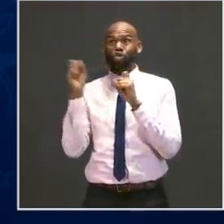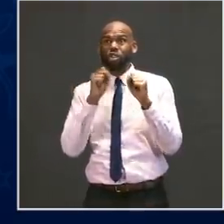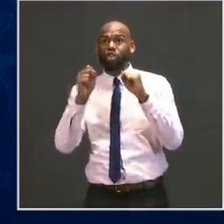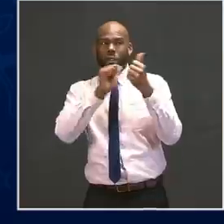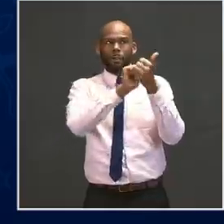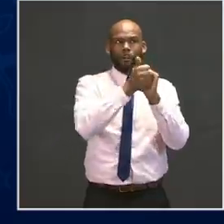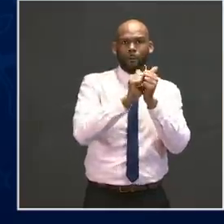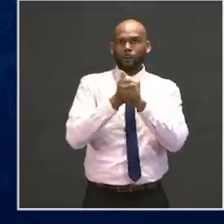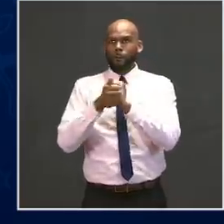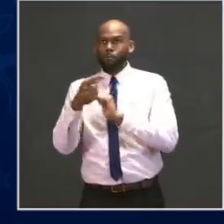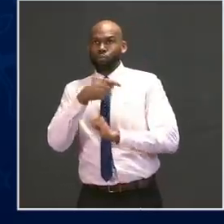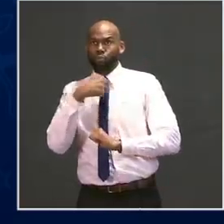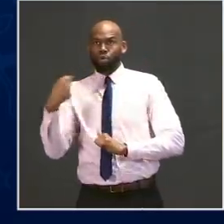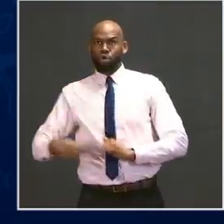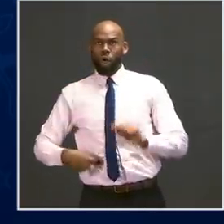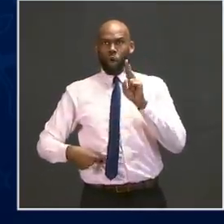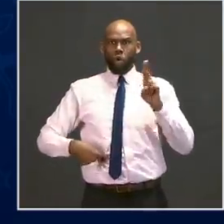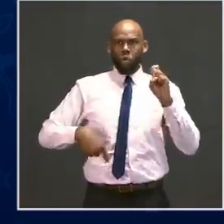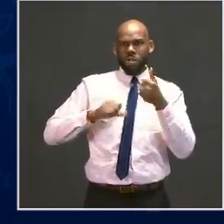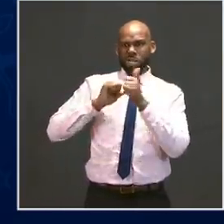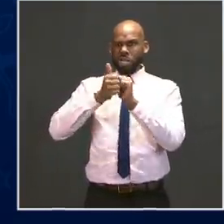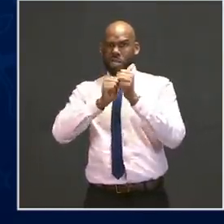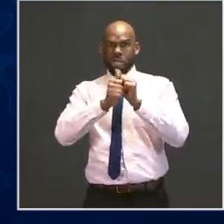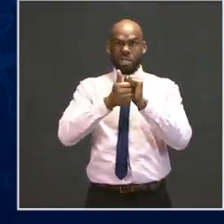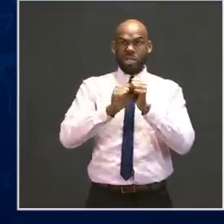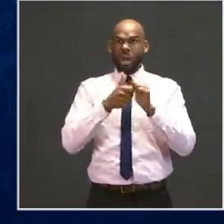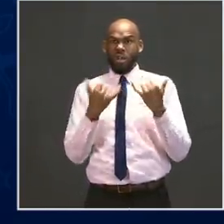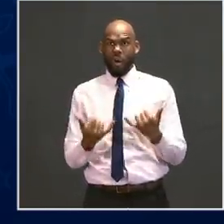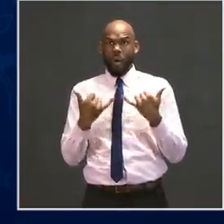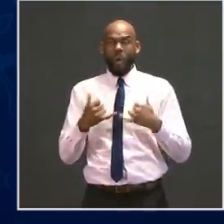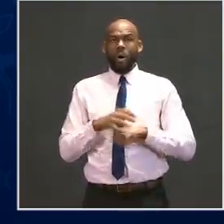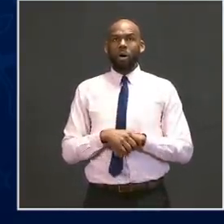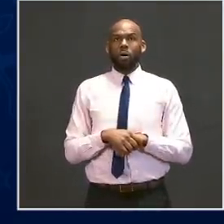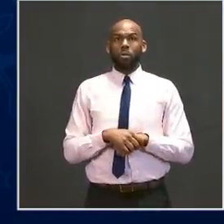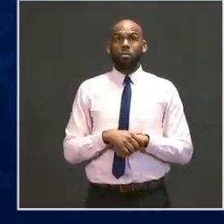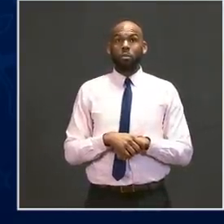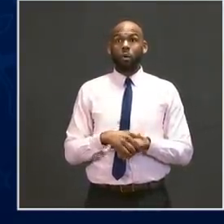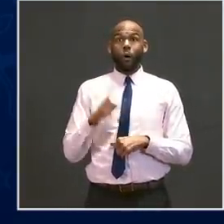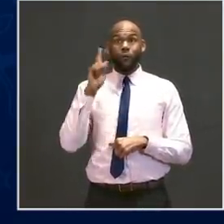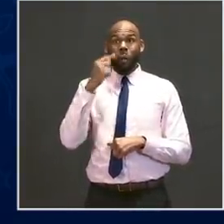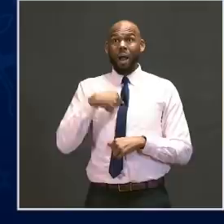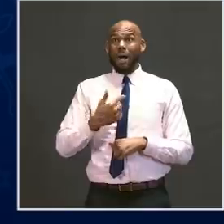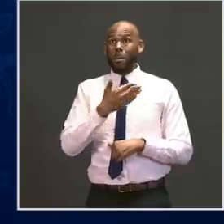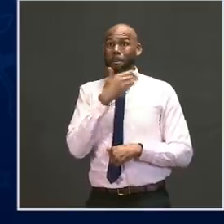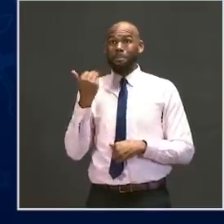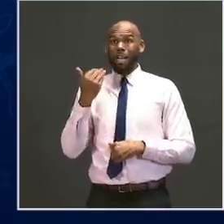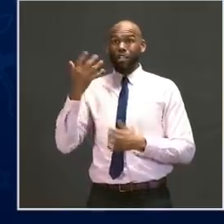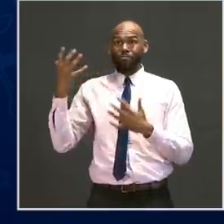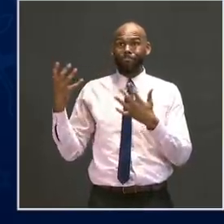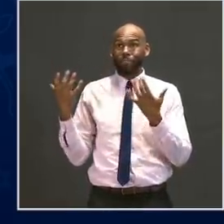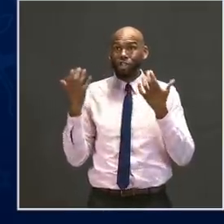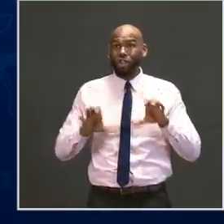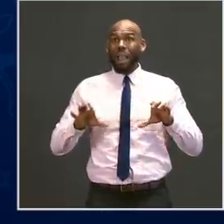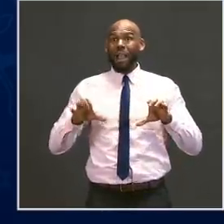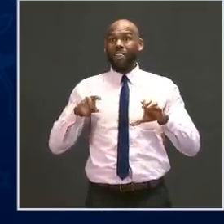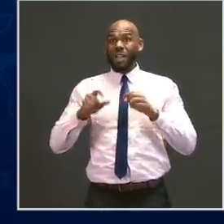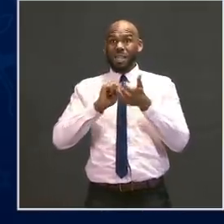And that in order to get on our best footing in that competition, we need to take steps here at home,